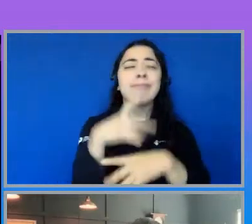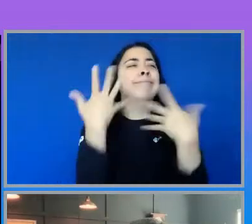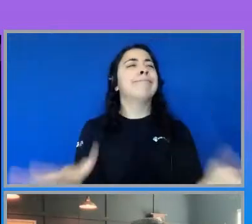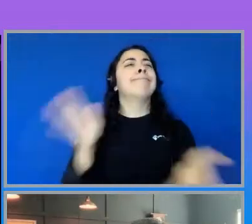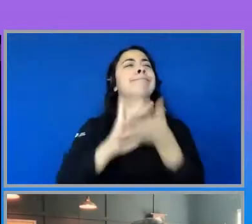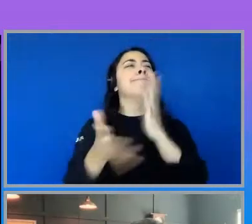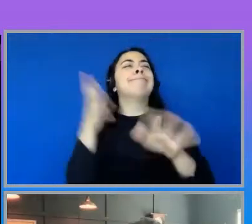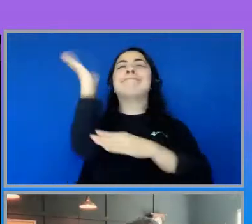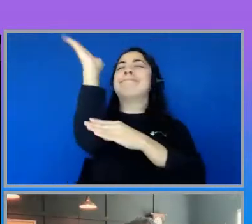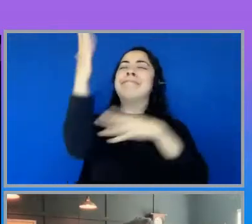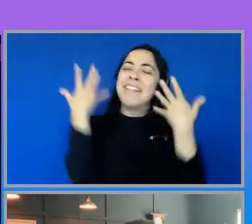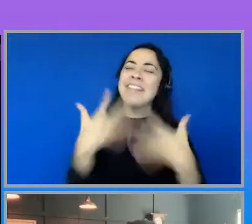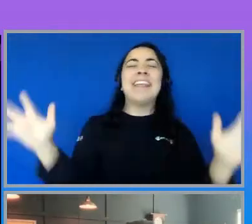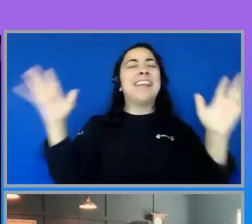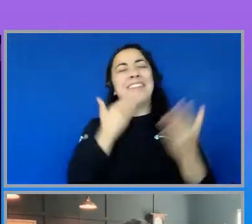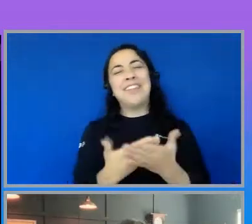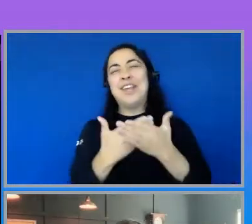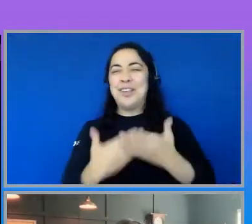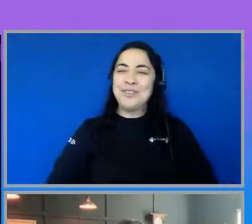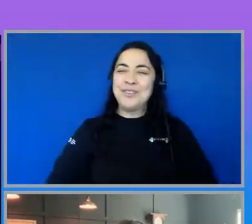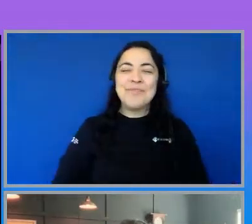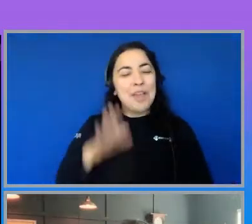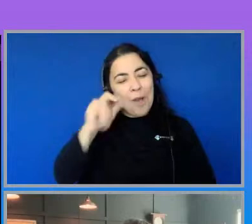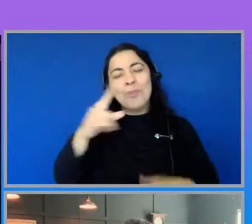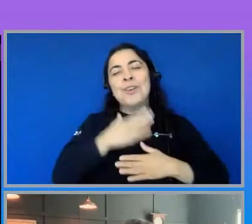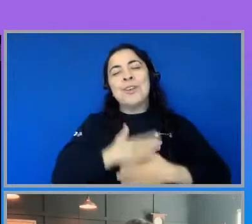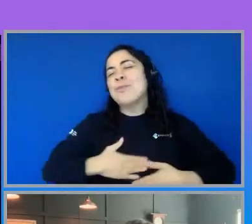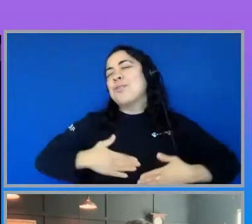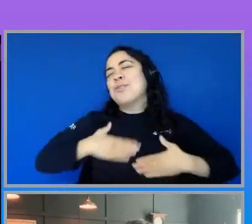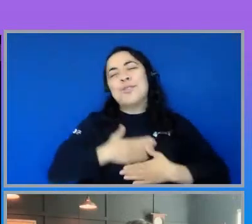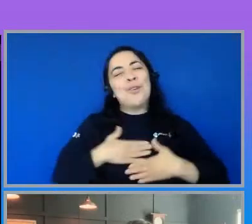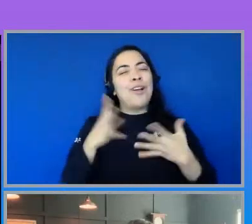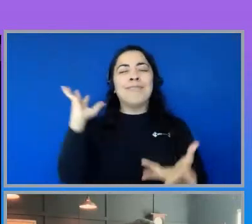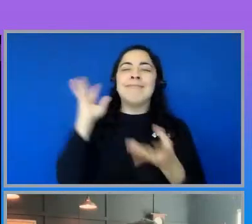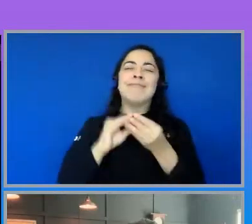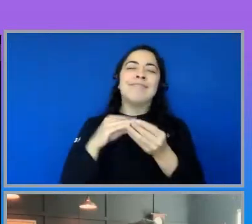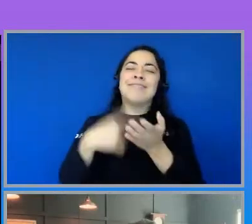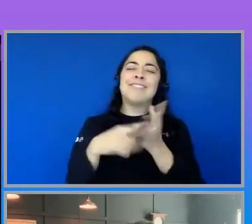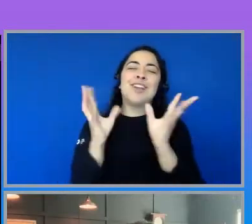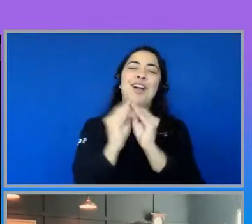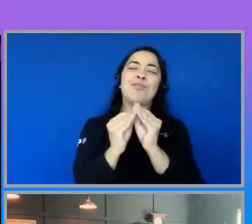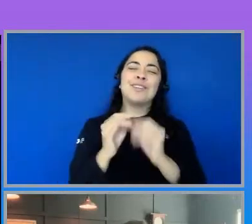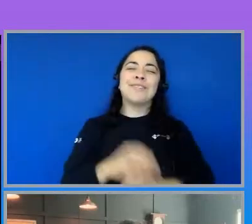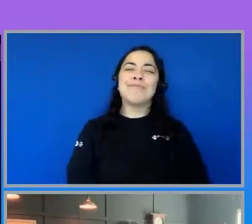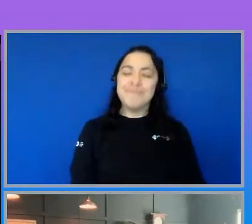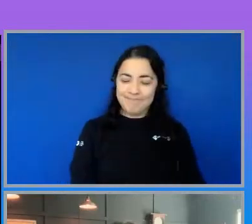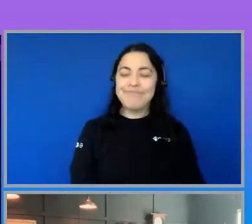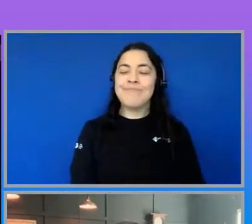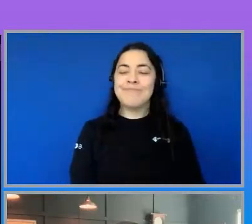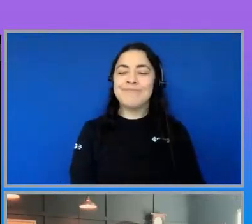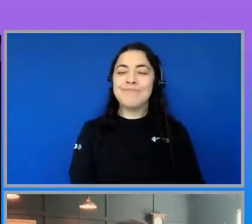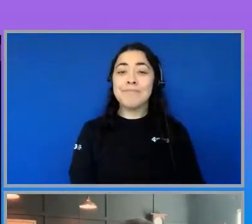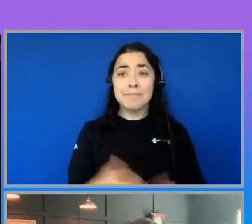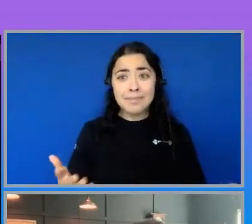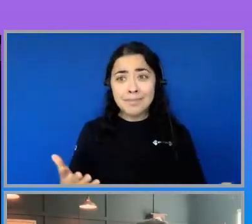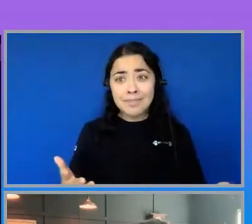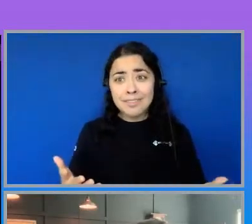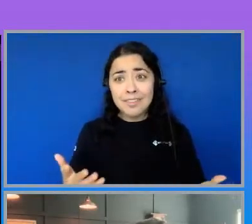presentation. Thank you for coming. I hope every single person had enjoyed this entire conference. I said it. We are